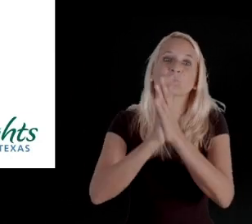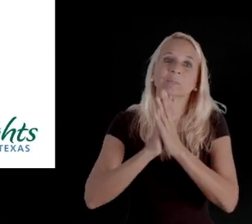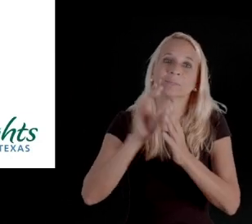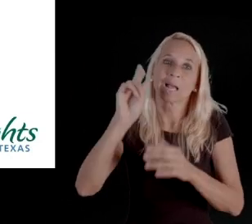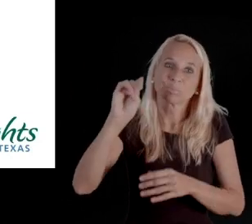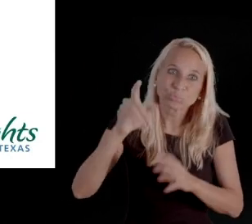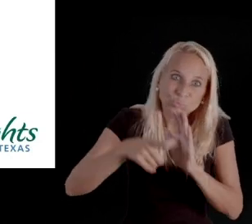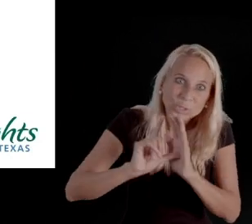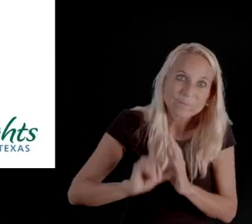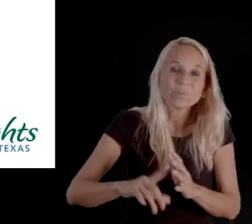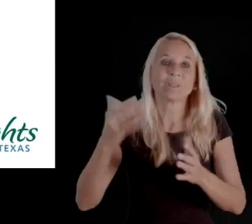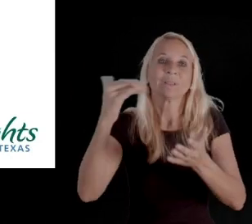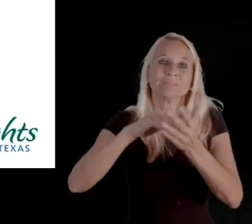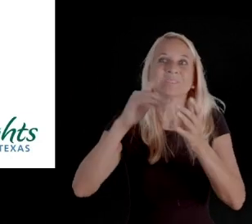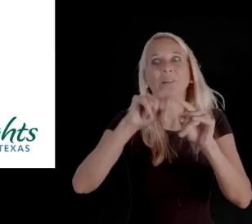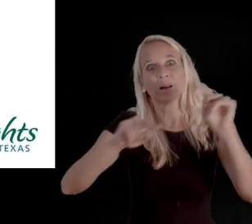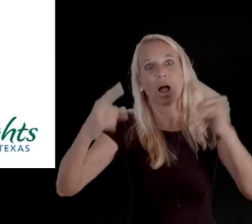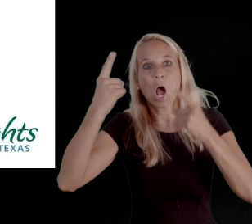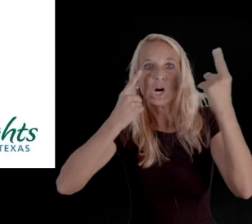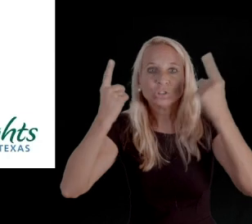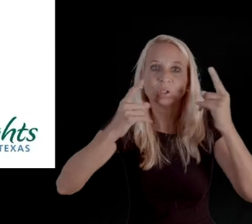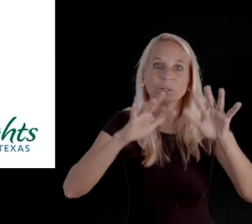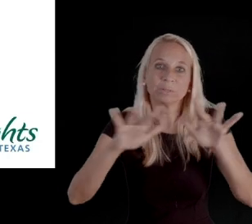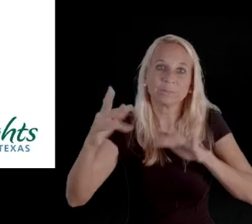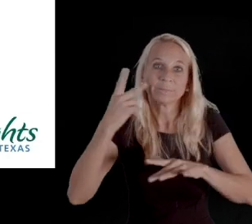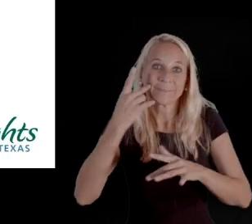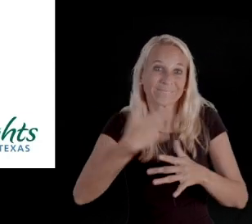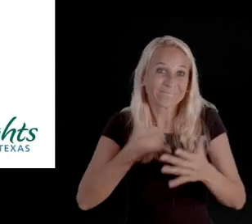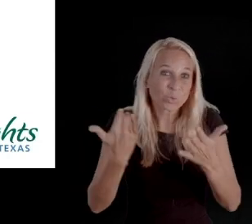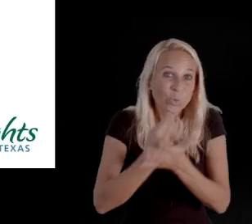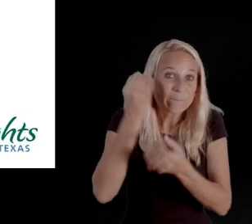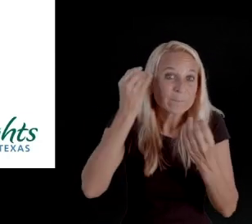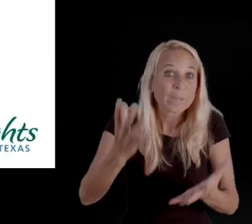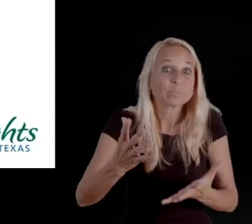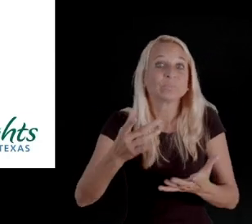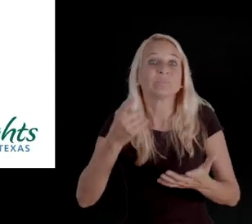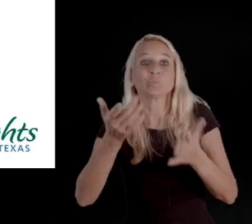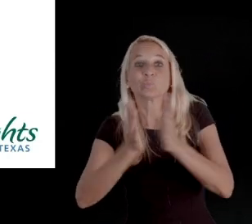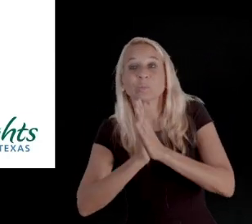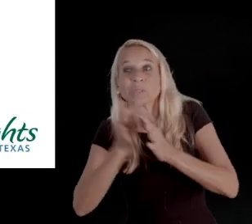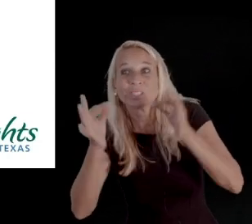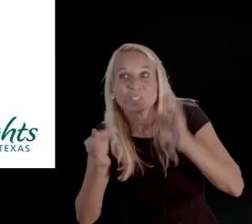Something else to consider is if you have new information, you can request that the hearing be reopened.